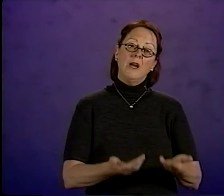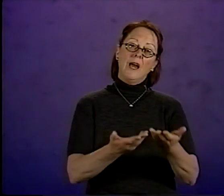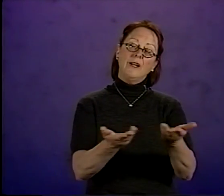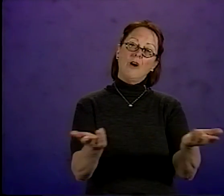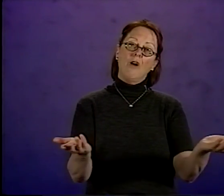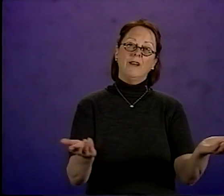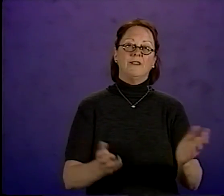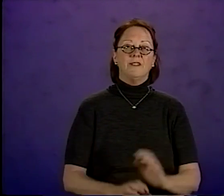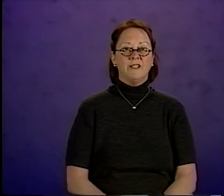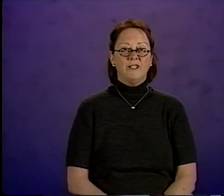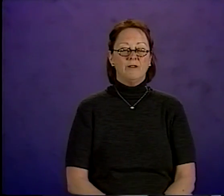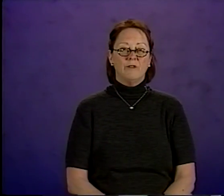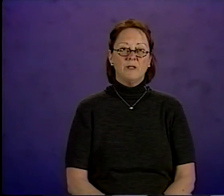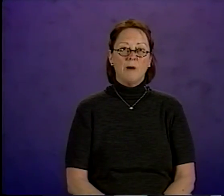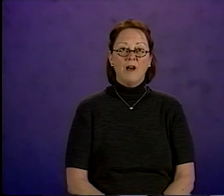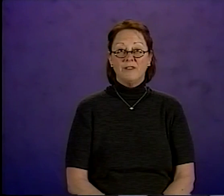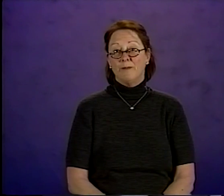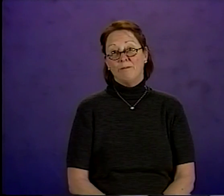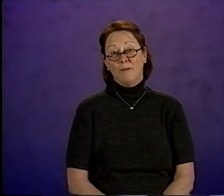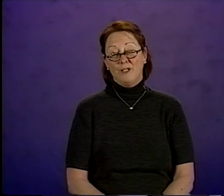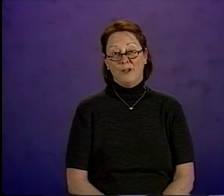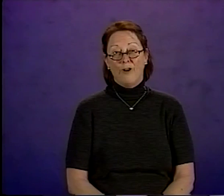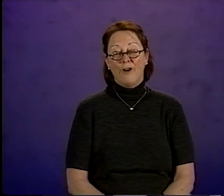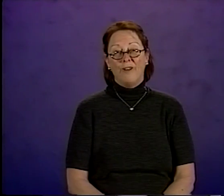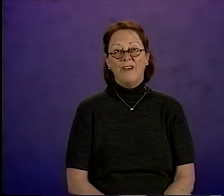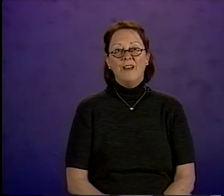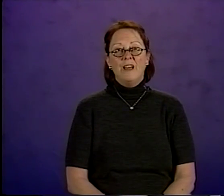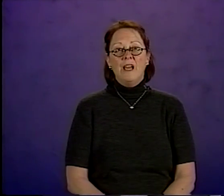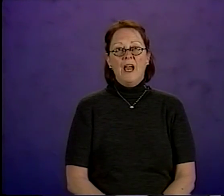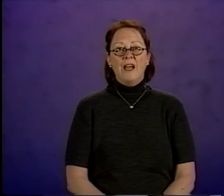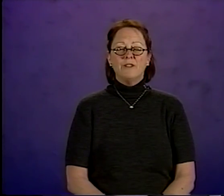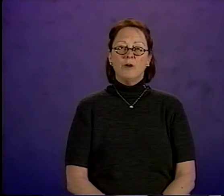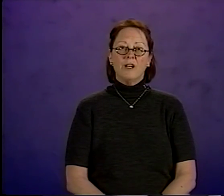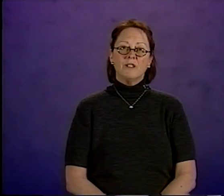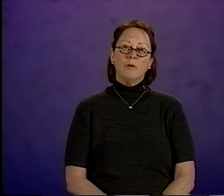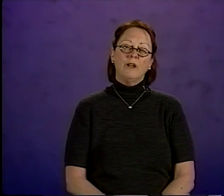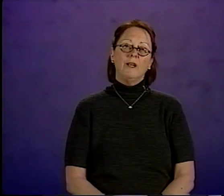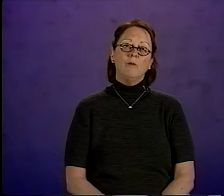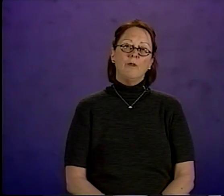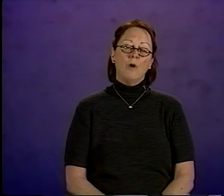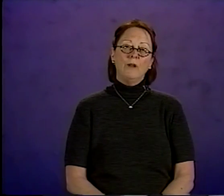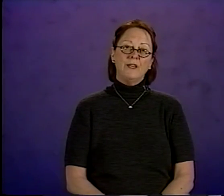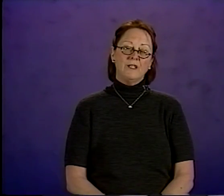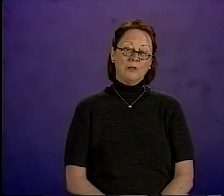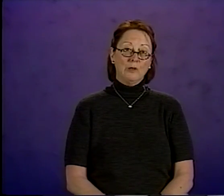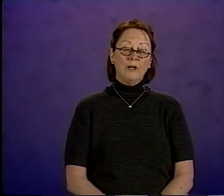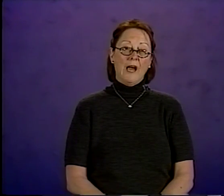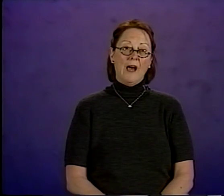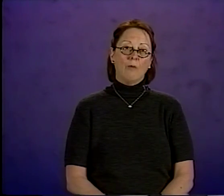an audience that didn't respond to much at all. And so consequently, the only thing to look at